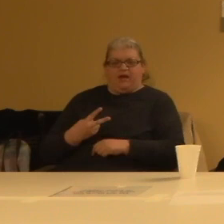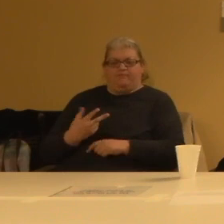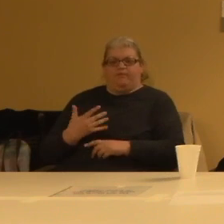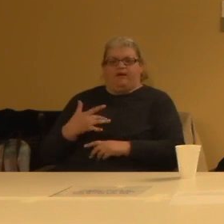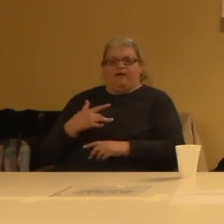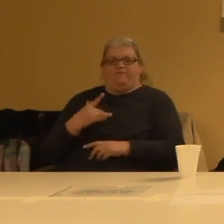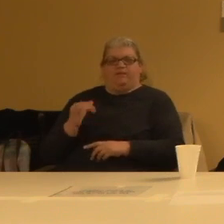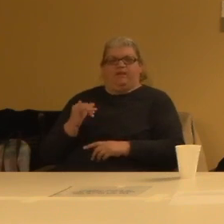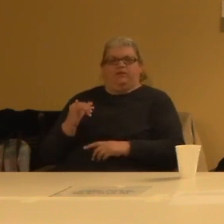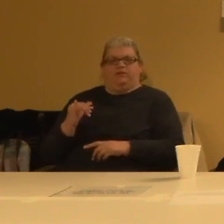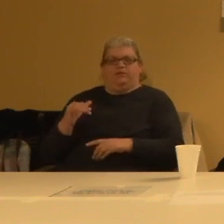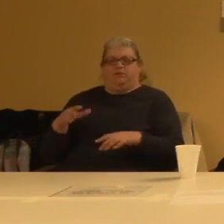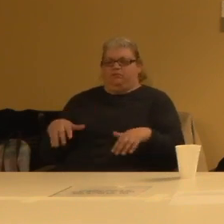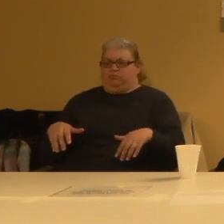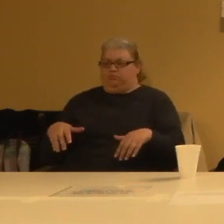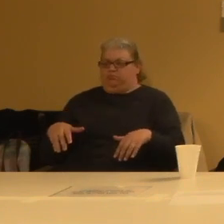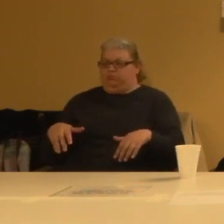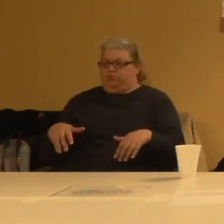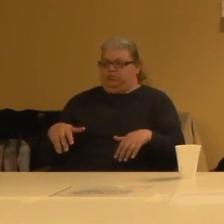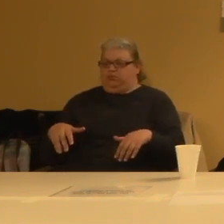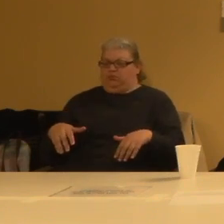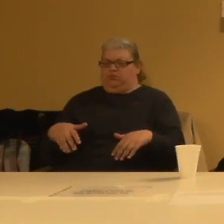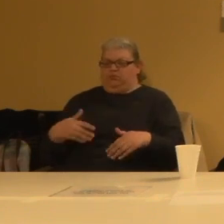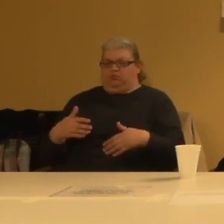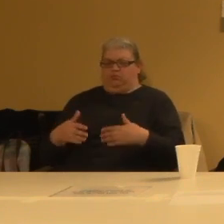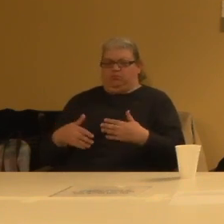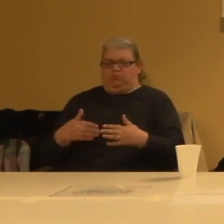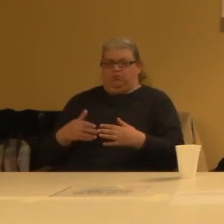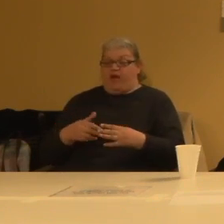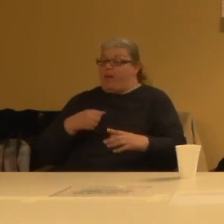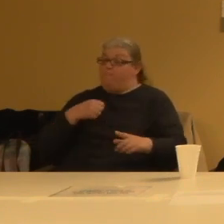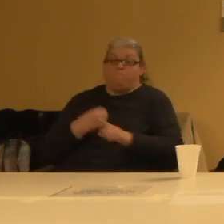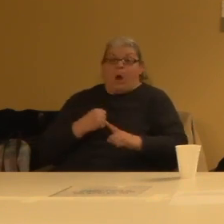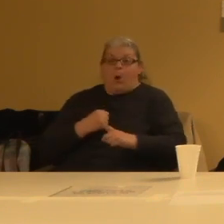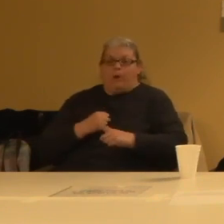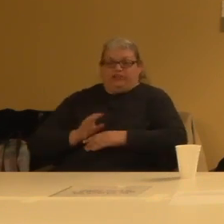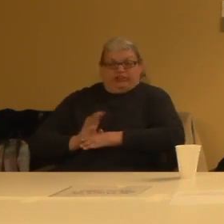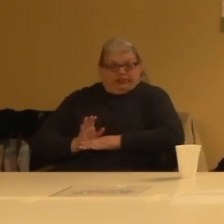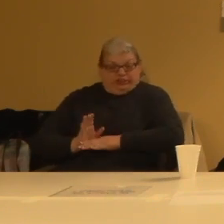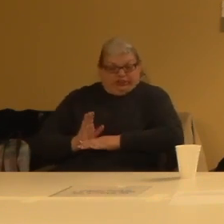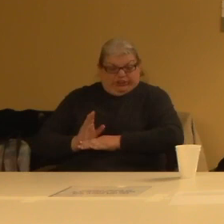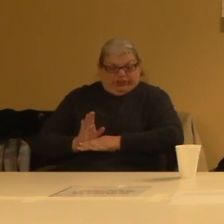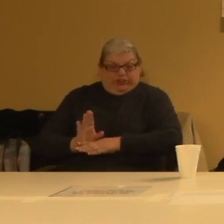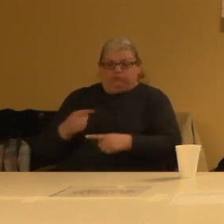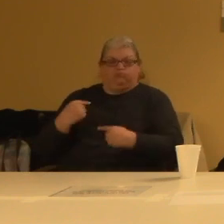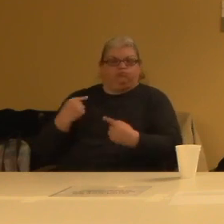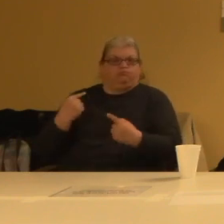And then it just got busier, and it stayed busy ever since then, which is really, really strange and weird.